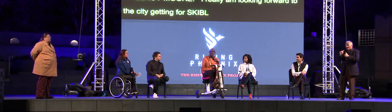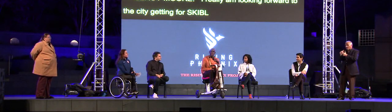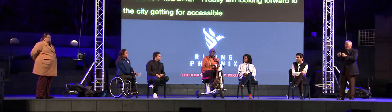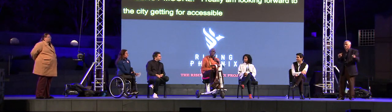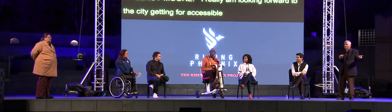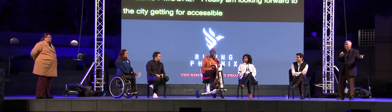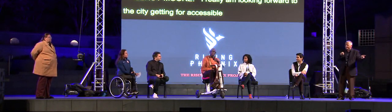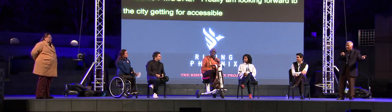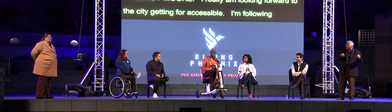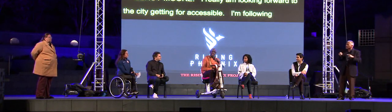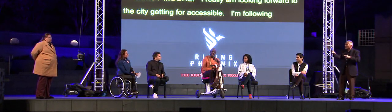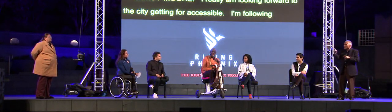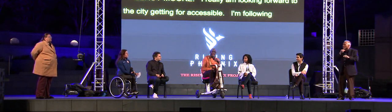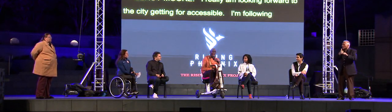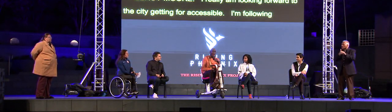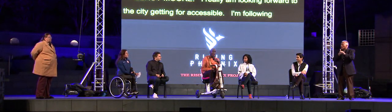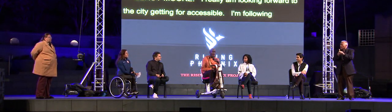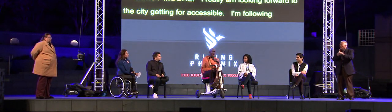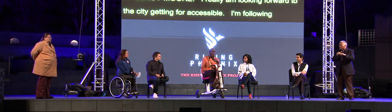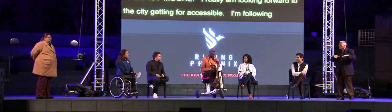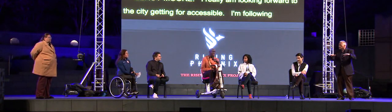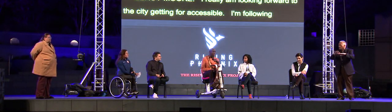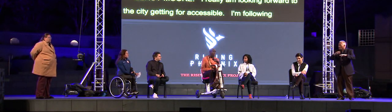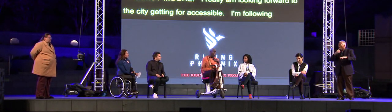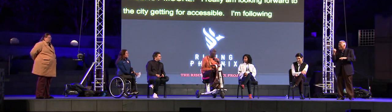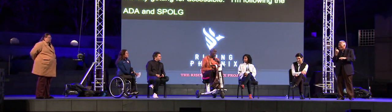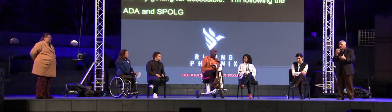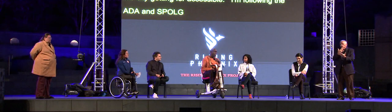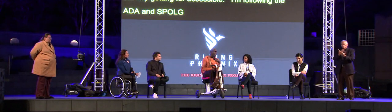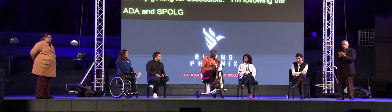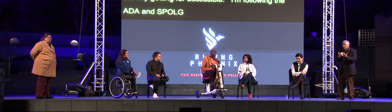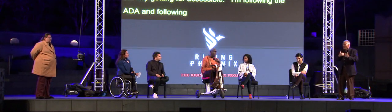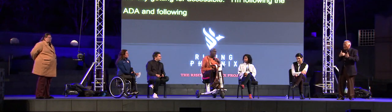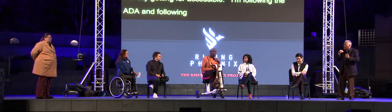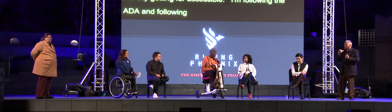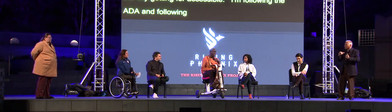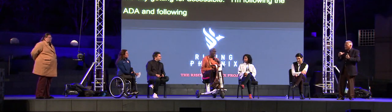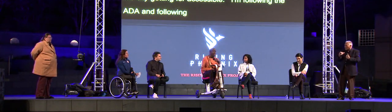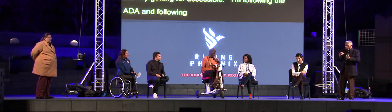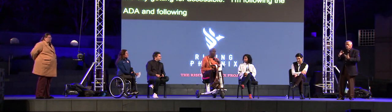following the Rehabilitation Act. It's good to have diversity inclusion,